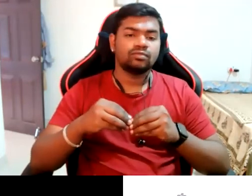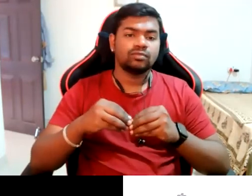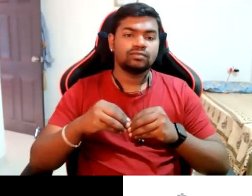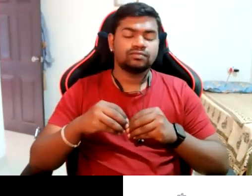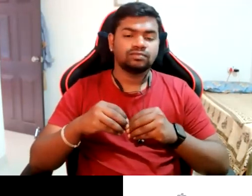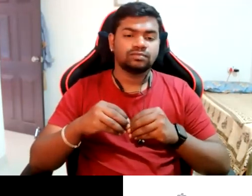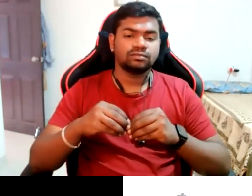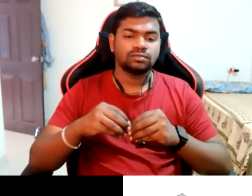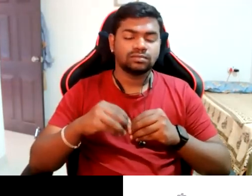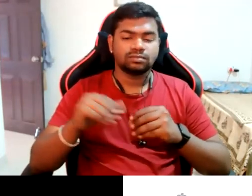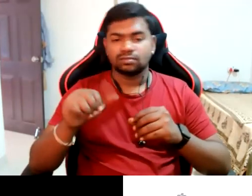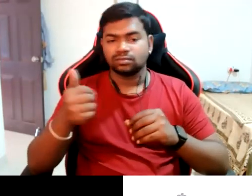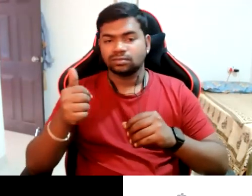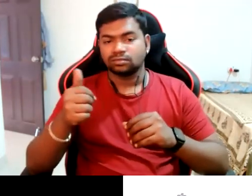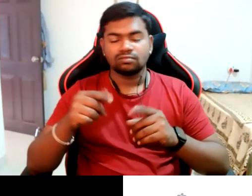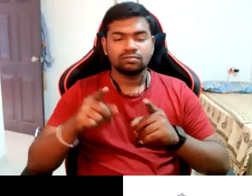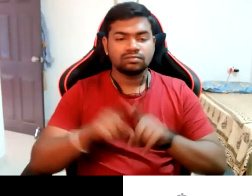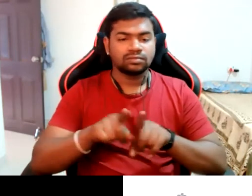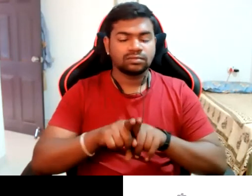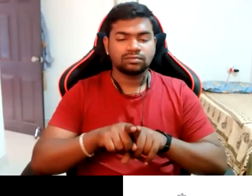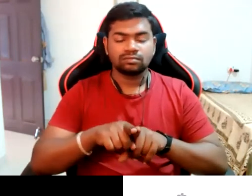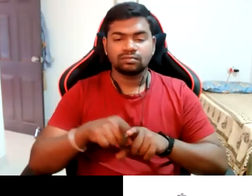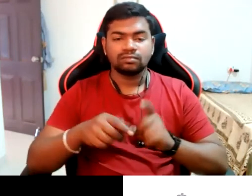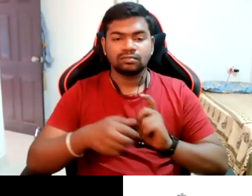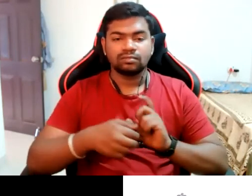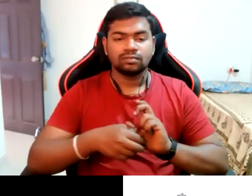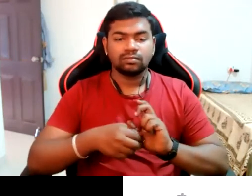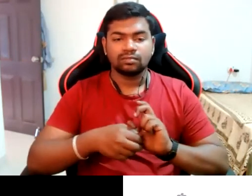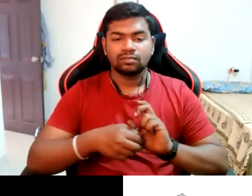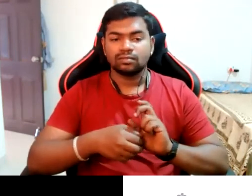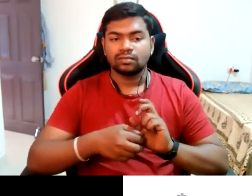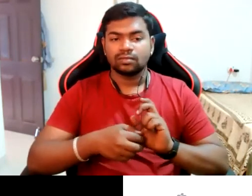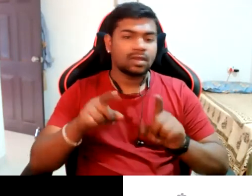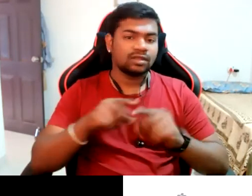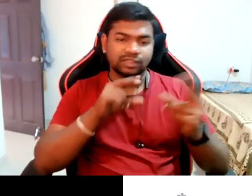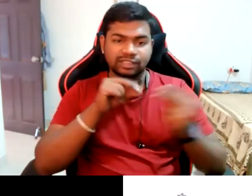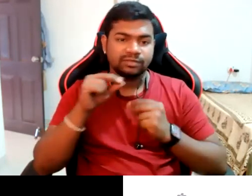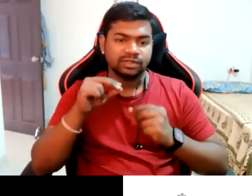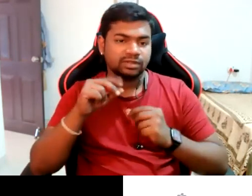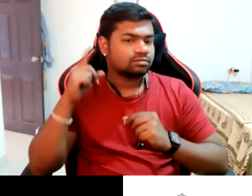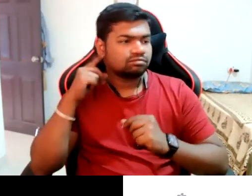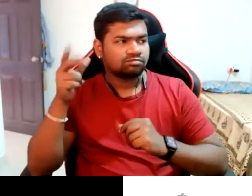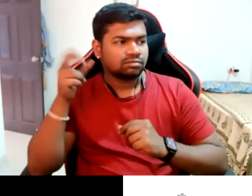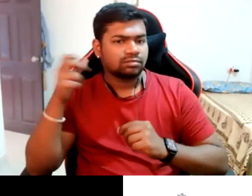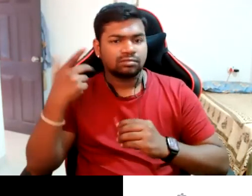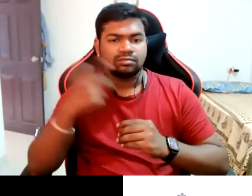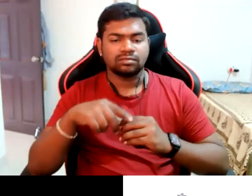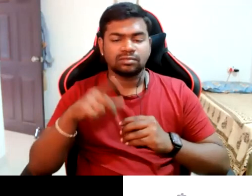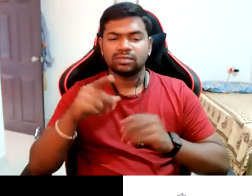right? Are there other things like that other than, you know, speech recognition that you think can simplify education